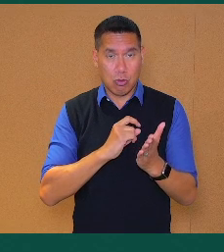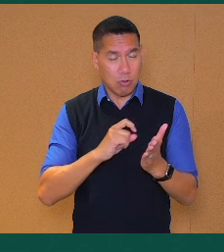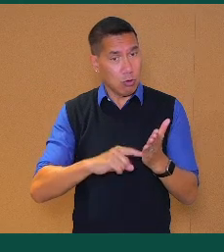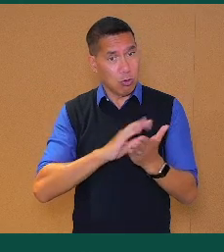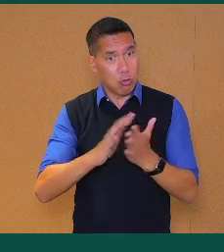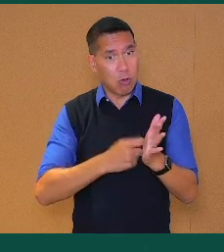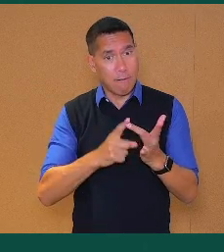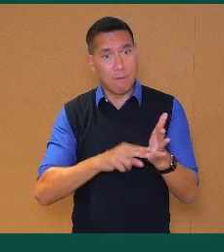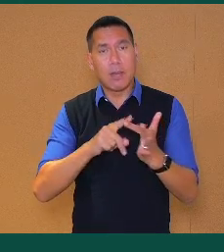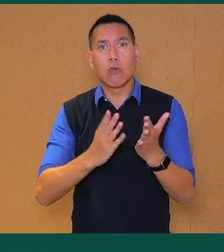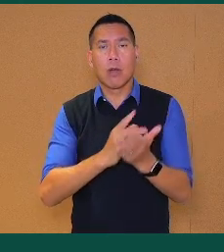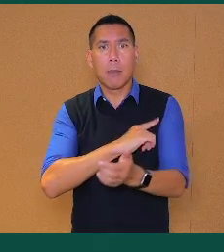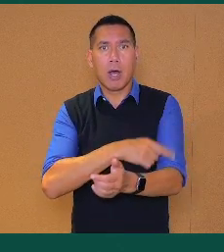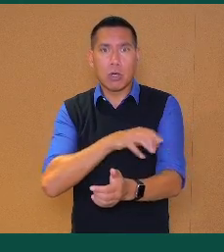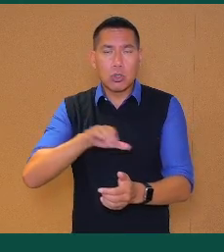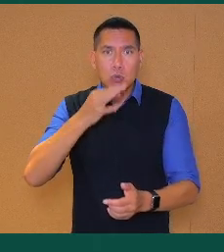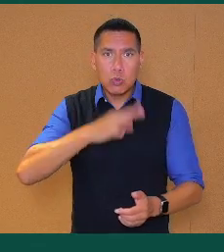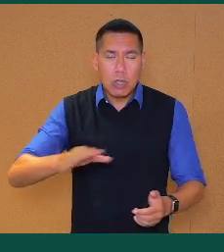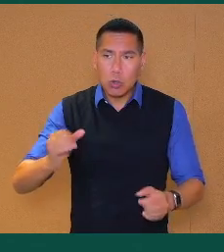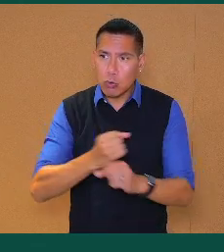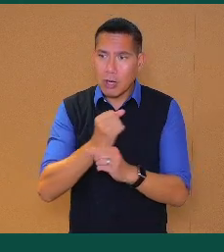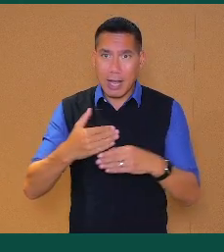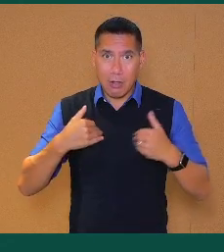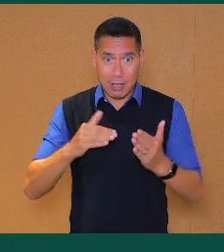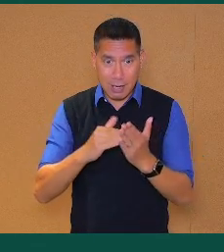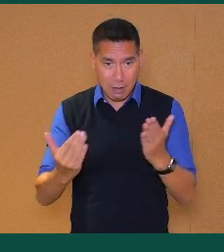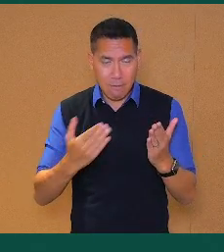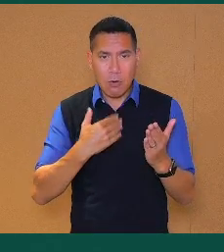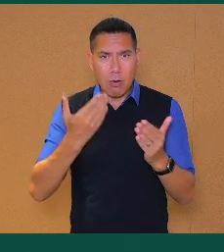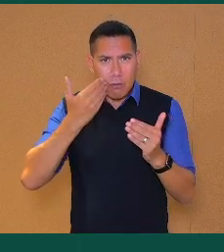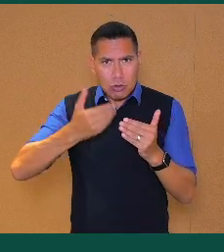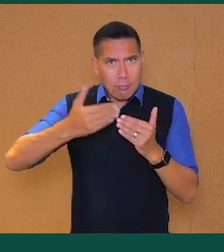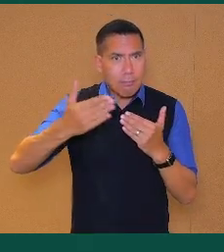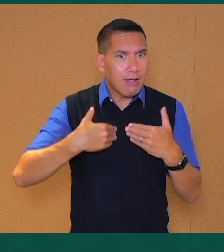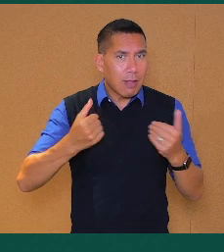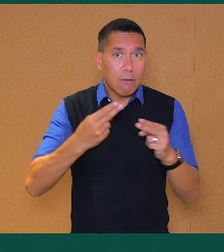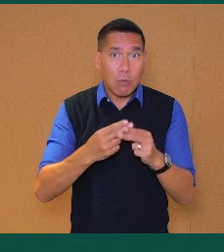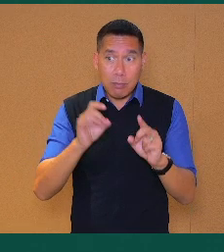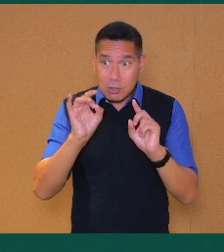future, for themselves and their communities. Healthy Eating, Active Living Matters (HEALing Matters)